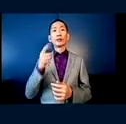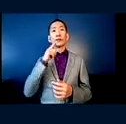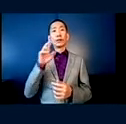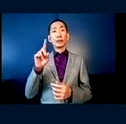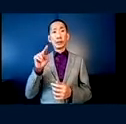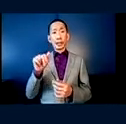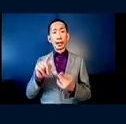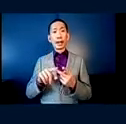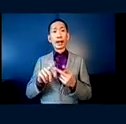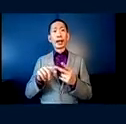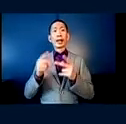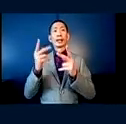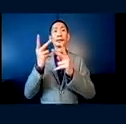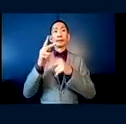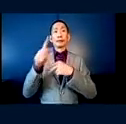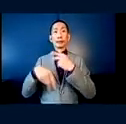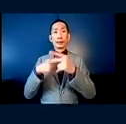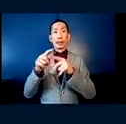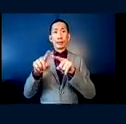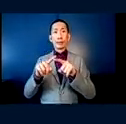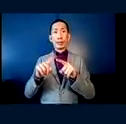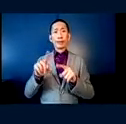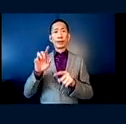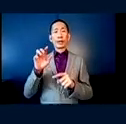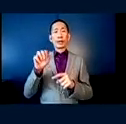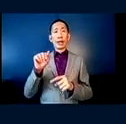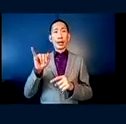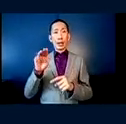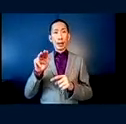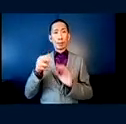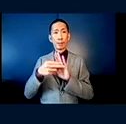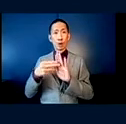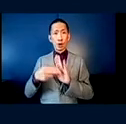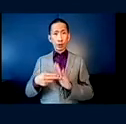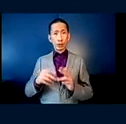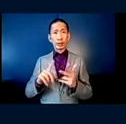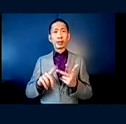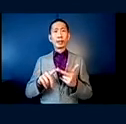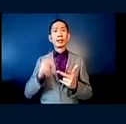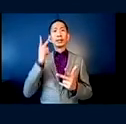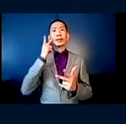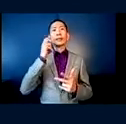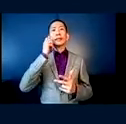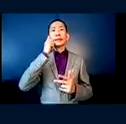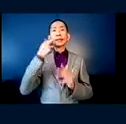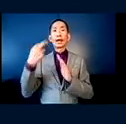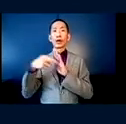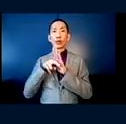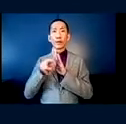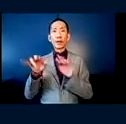COLLECTED SWABS FOR DNA AND MARKERS AND SKIN COLOR, HOW